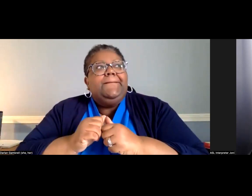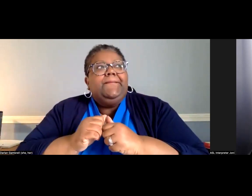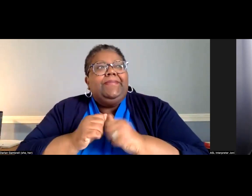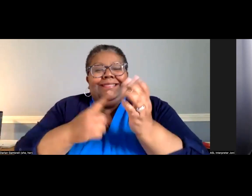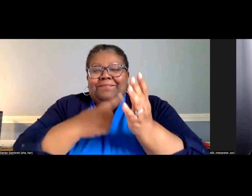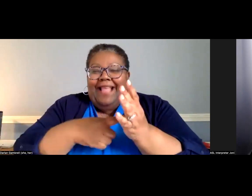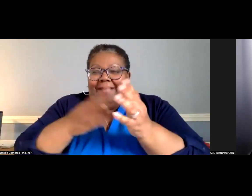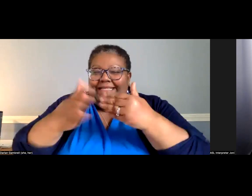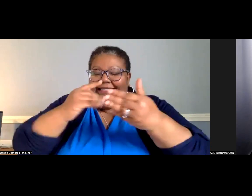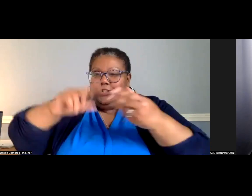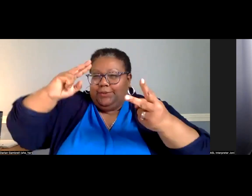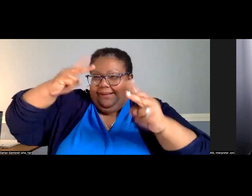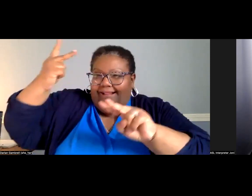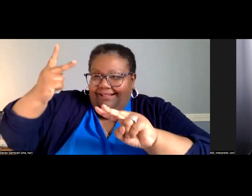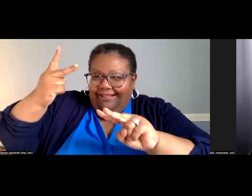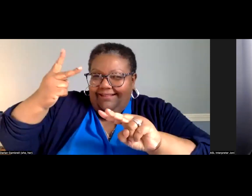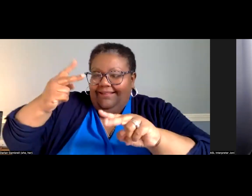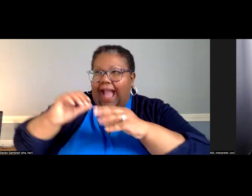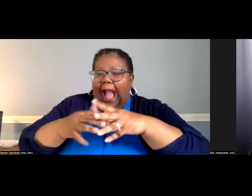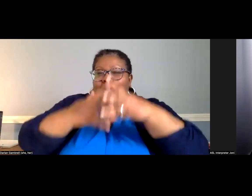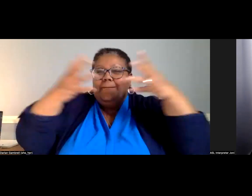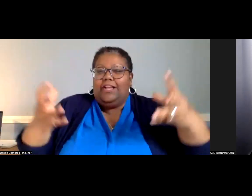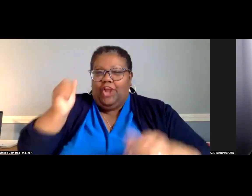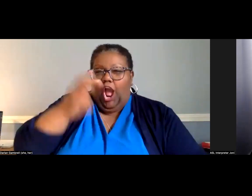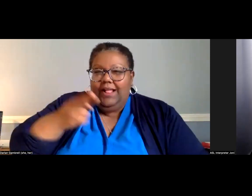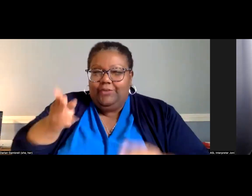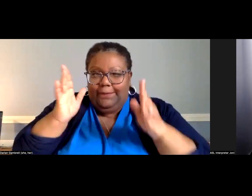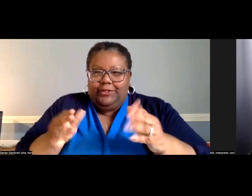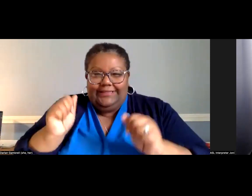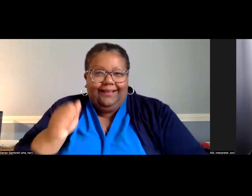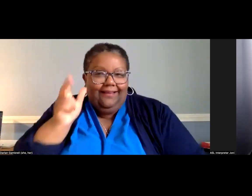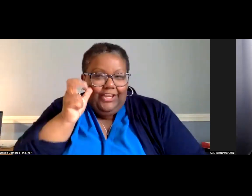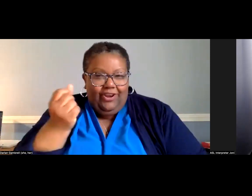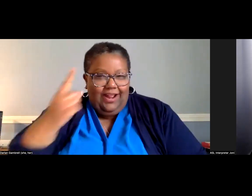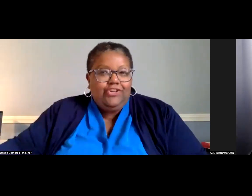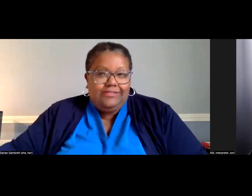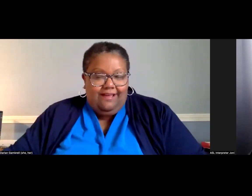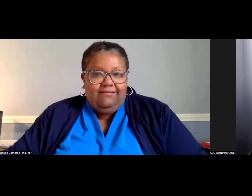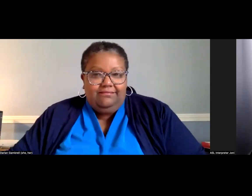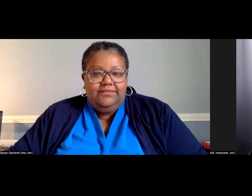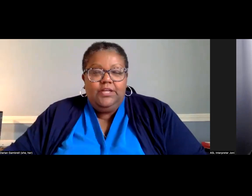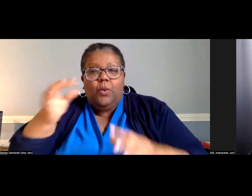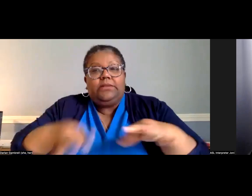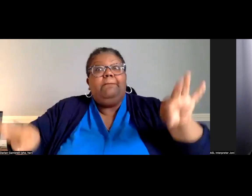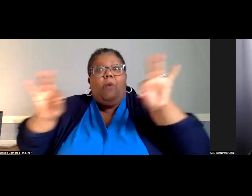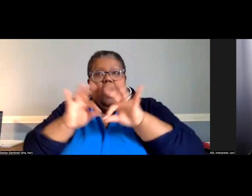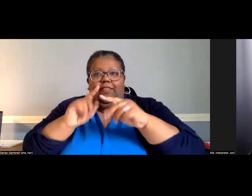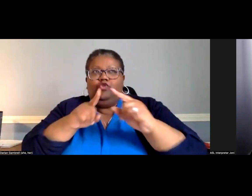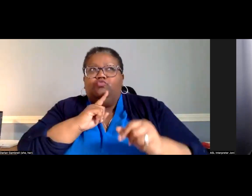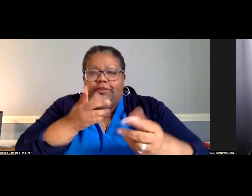American Sign Language. it's also sometimes very easy to misunderstand as a hard of hearing person.